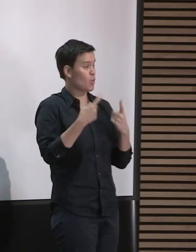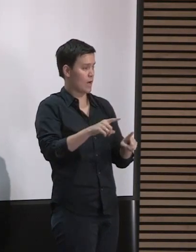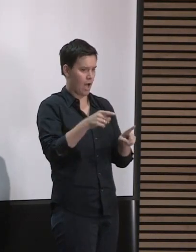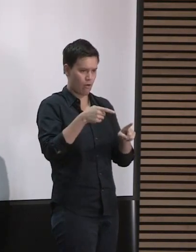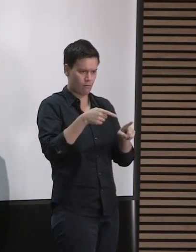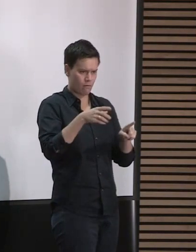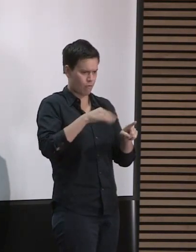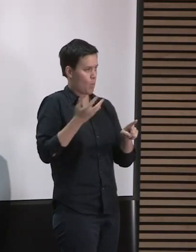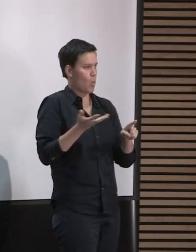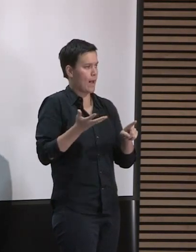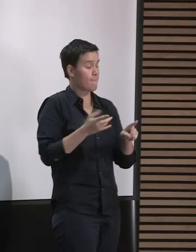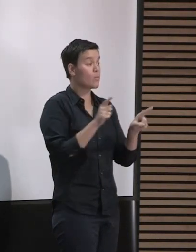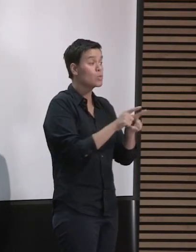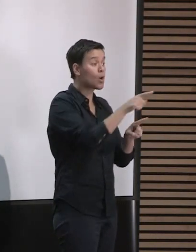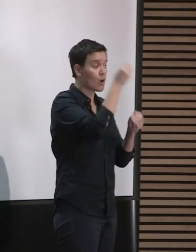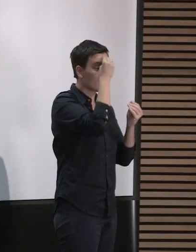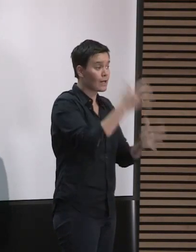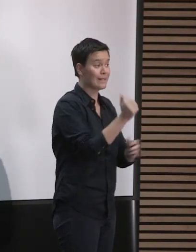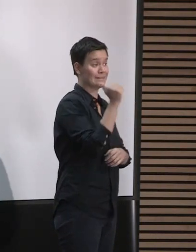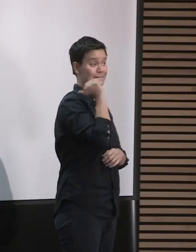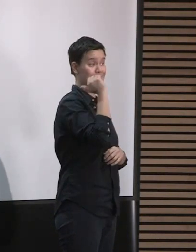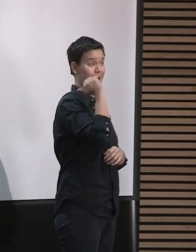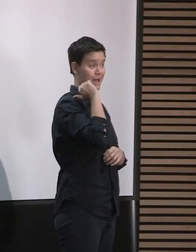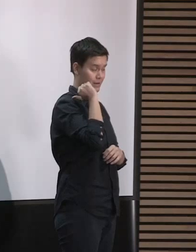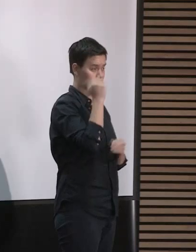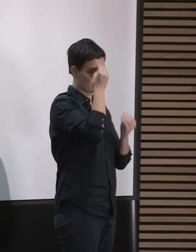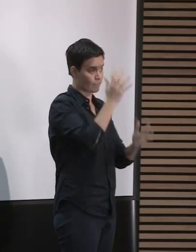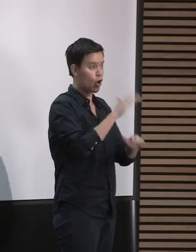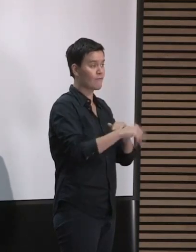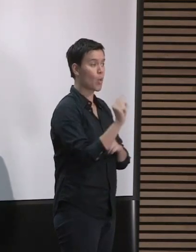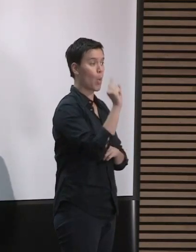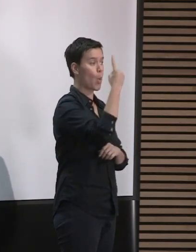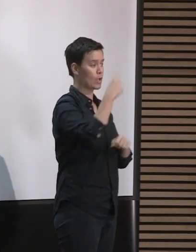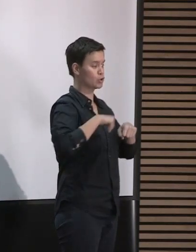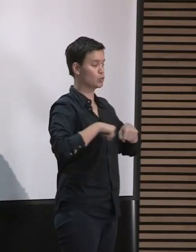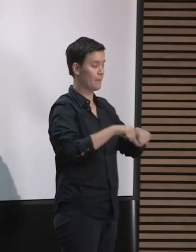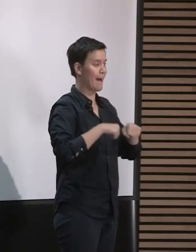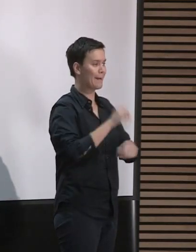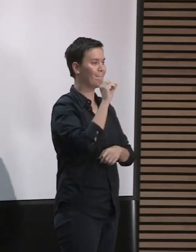side that had been visited by a shopper who was a confirmed case of COVID-19, the